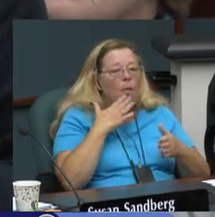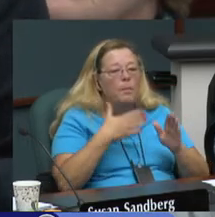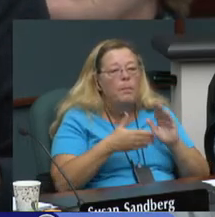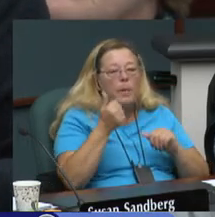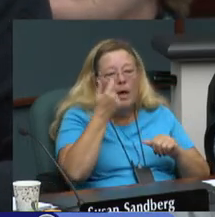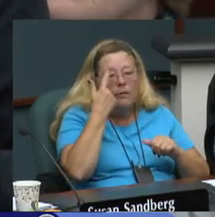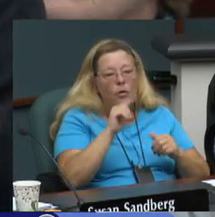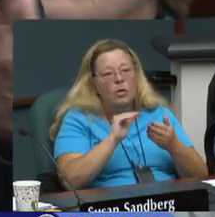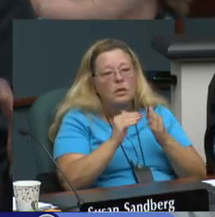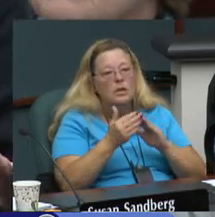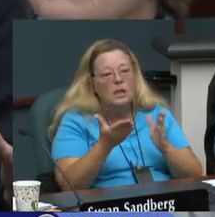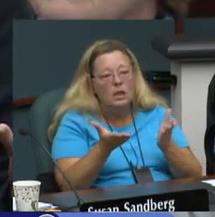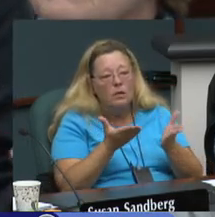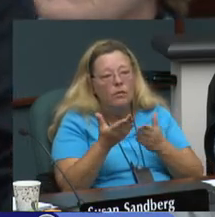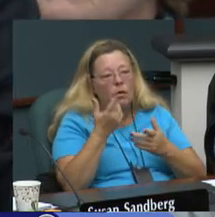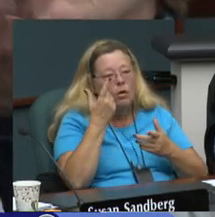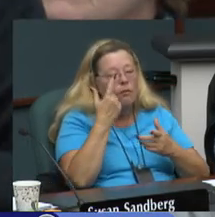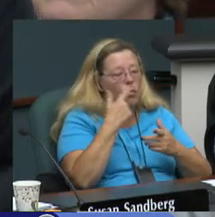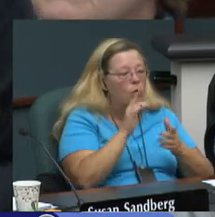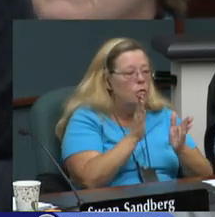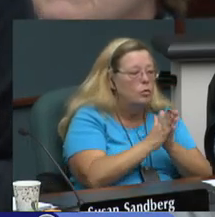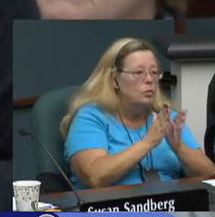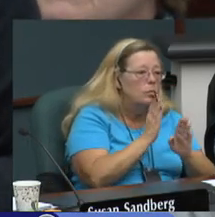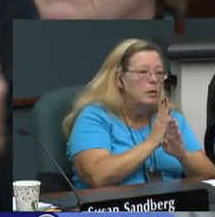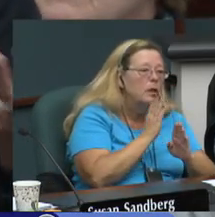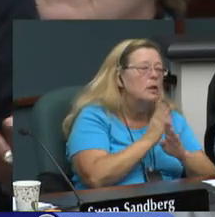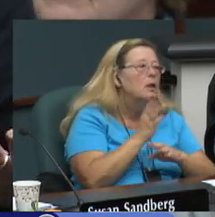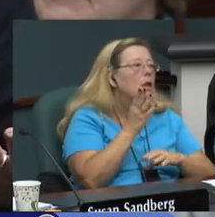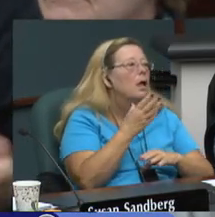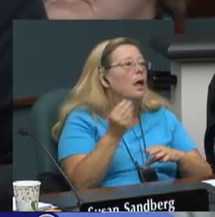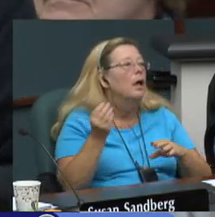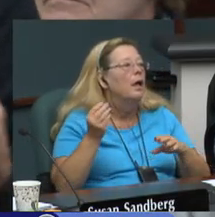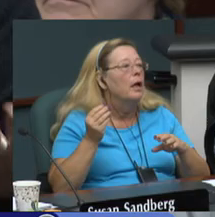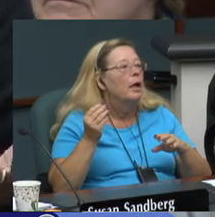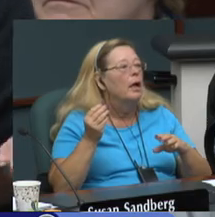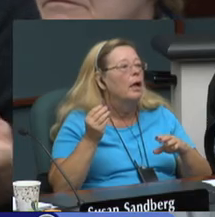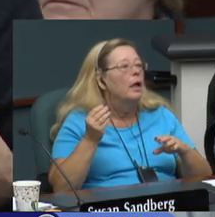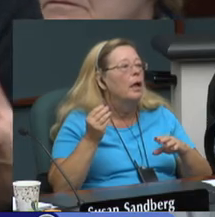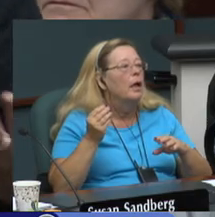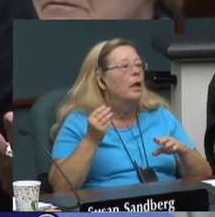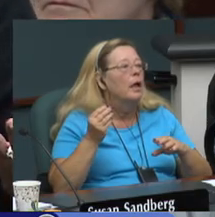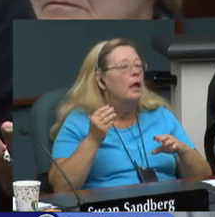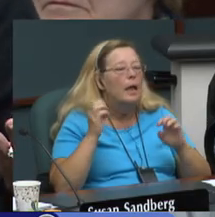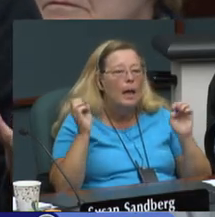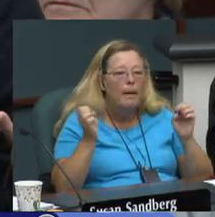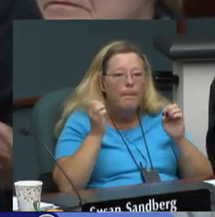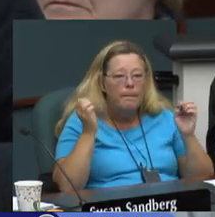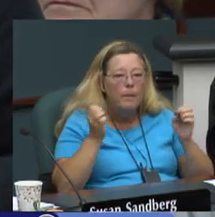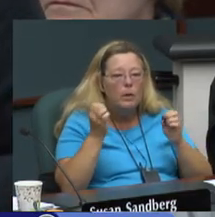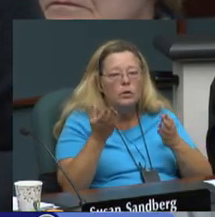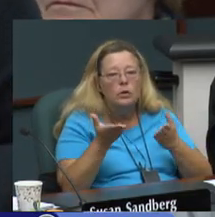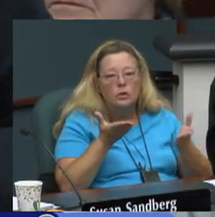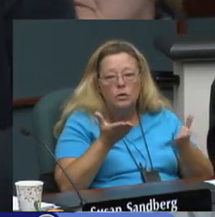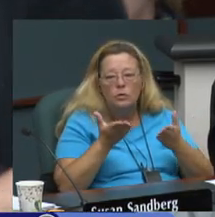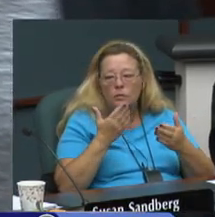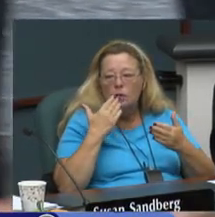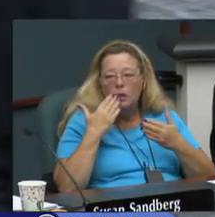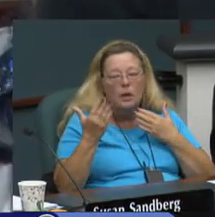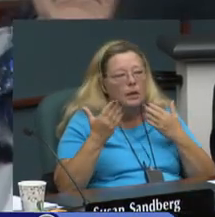services both in terms of school buses and emergency services thank you thank